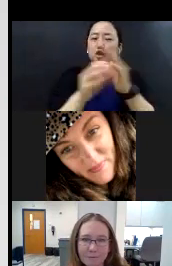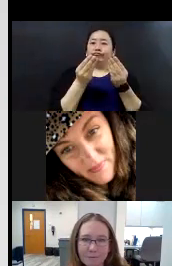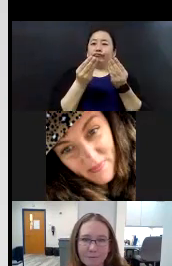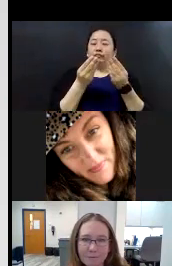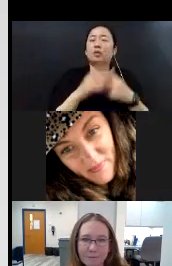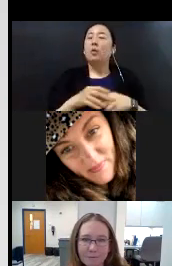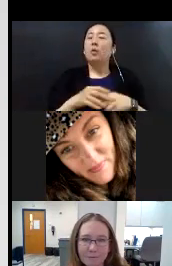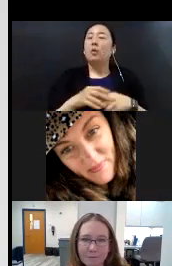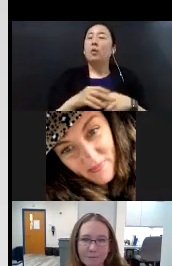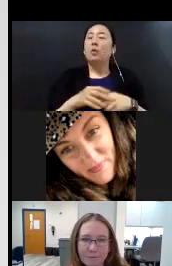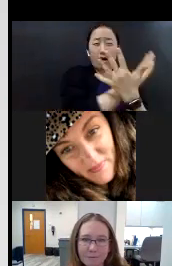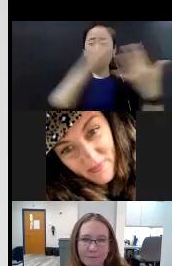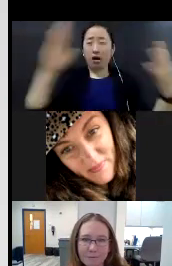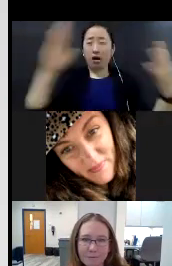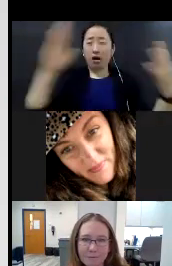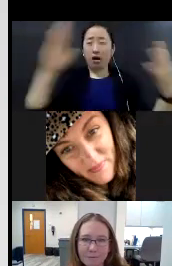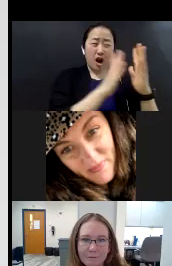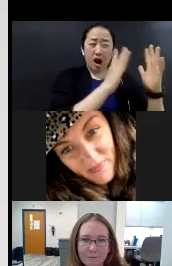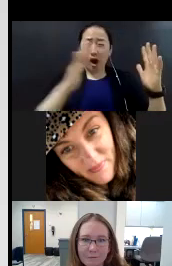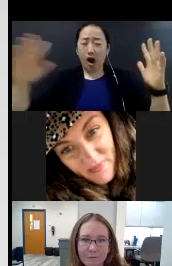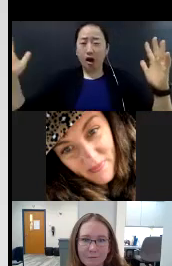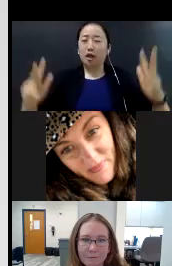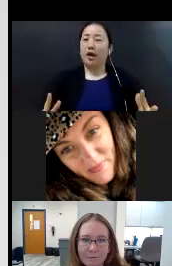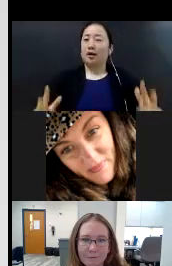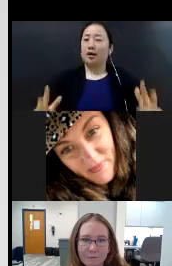IF WE NEED TO USE THAT FOR SOME REASON.